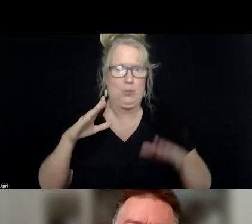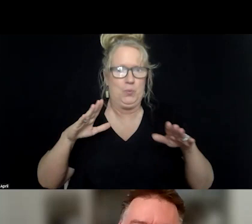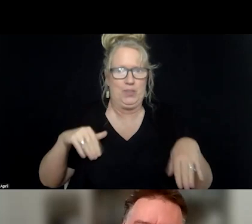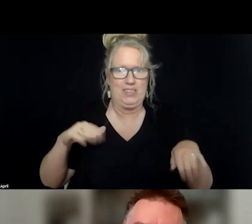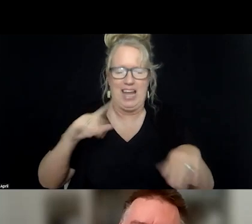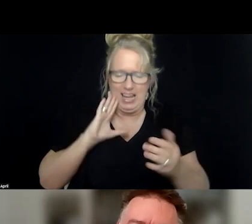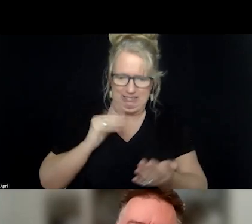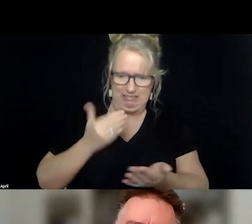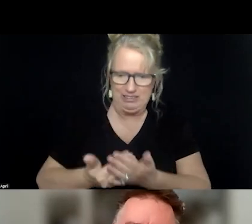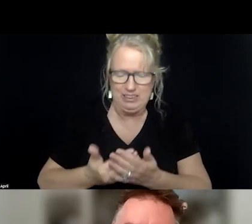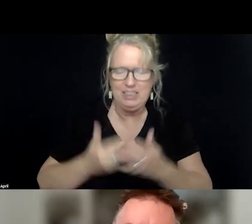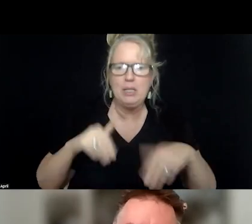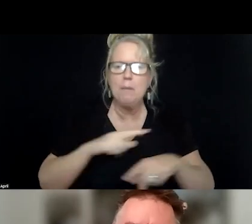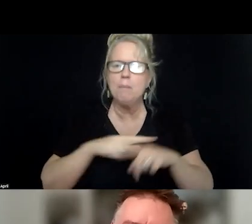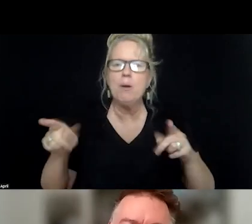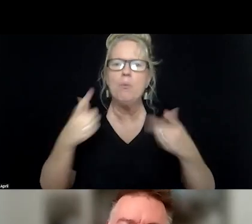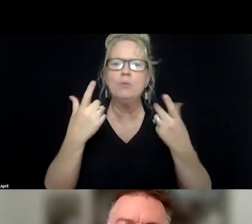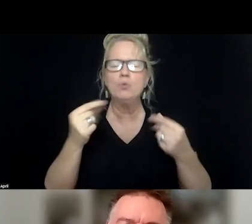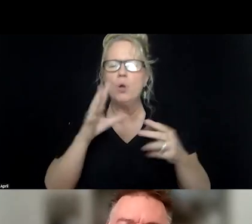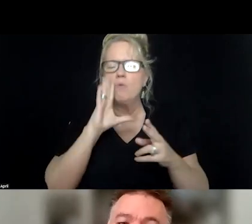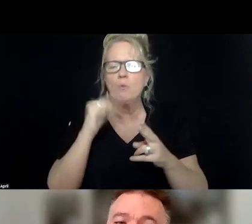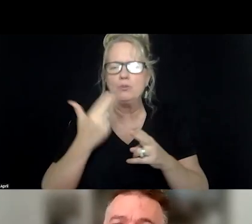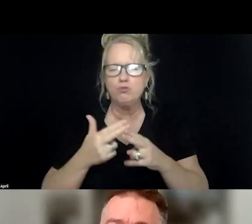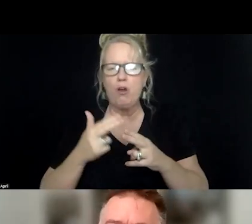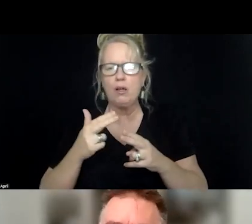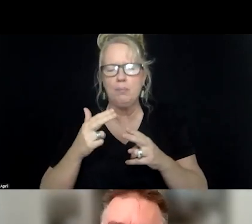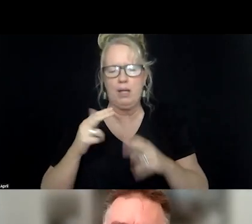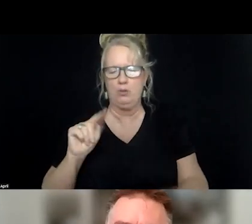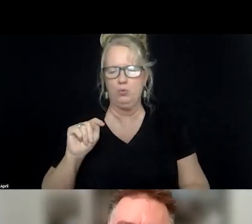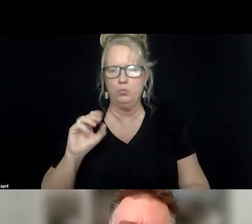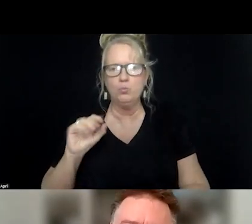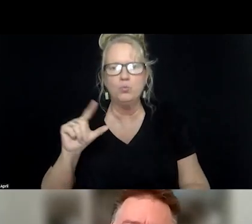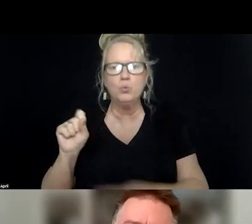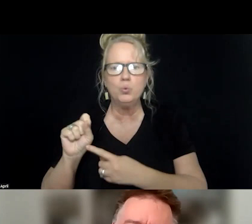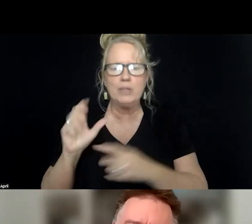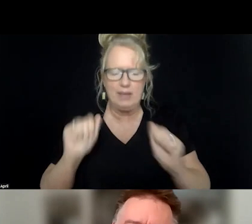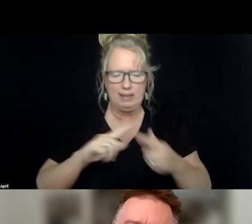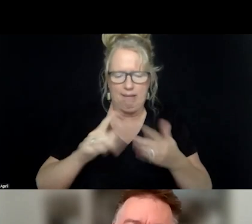WHAT I WOULD LIKE TO DO IS TALK A LITTLE BIT ABOUT THE TOOLS THAT CAN HELP YOU GET THERE.